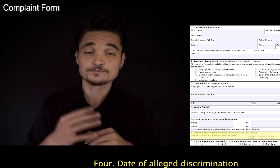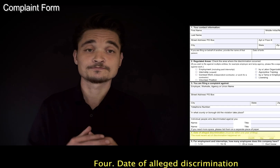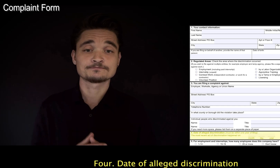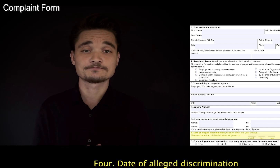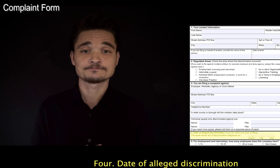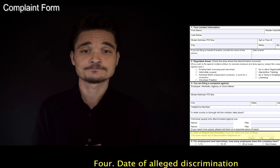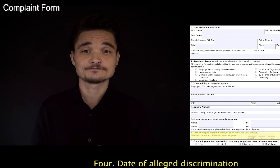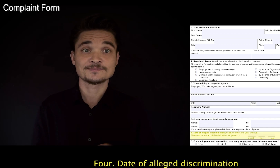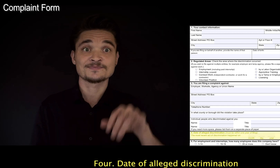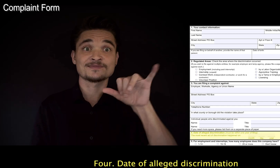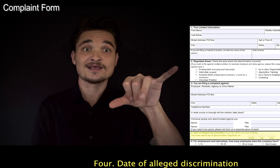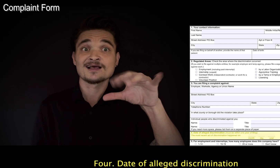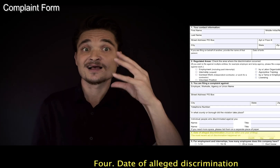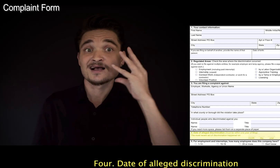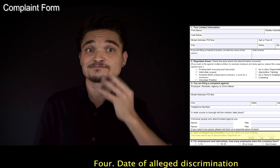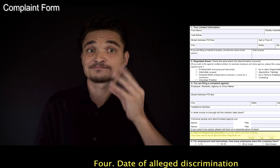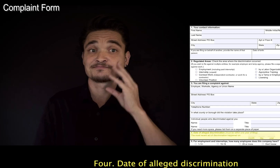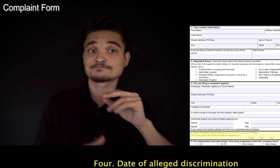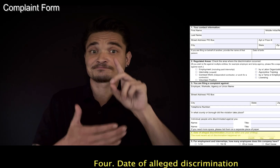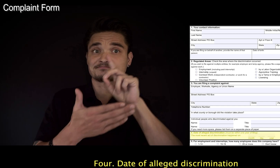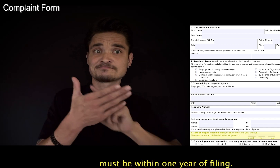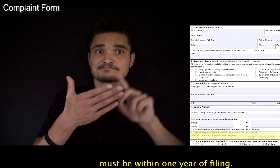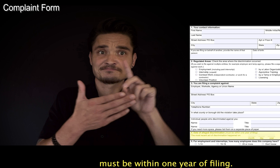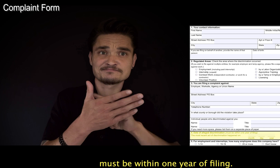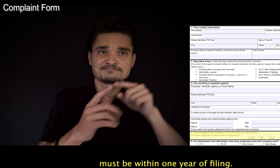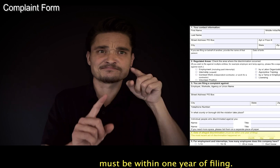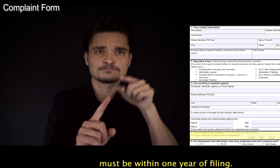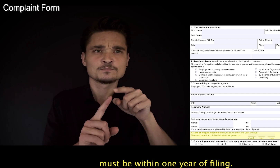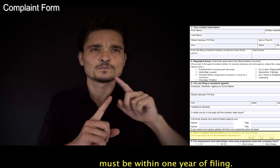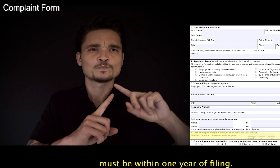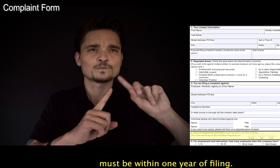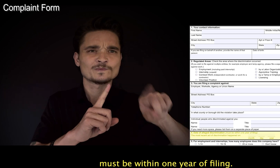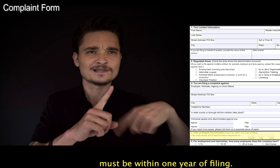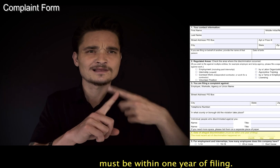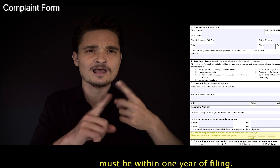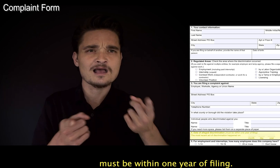Four. Date of alleged discrimination must be within one year of filing.